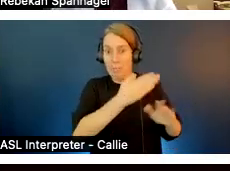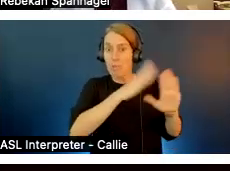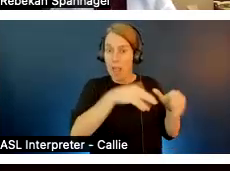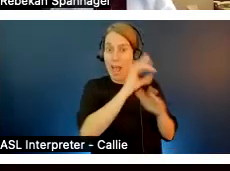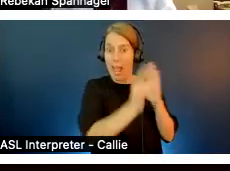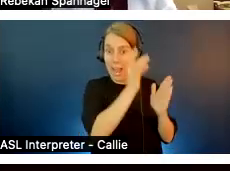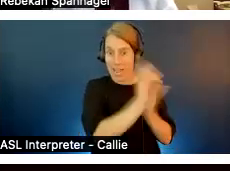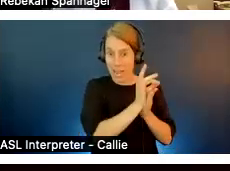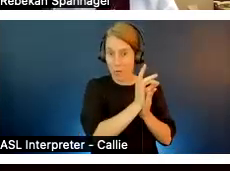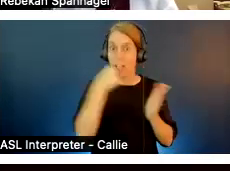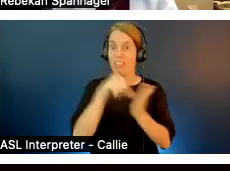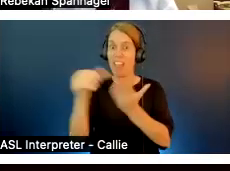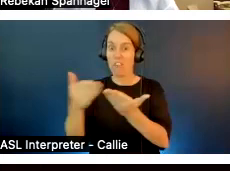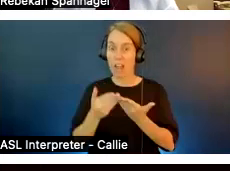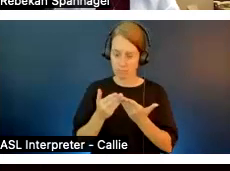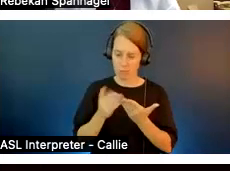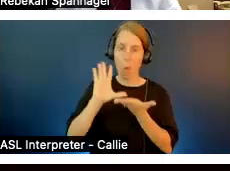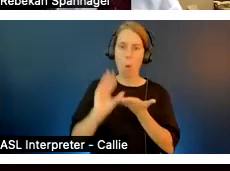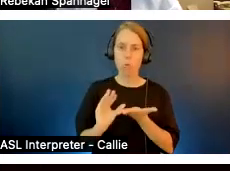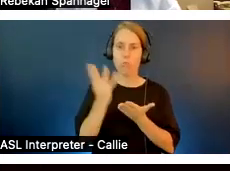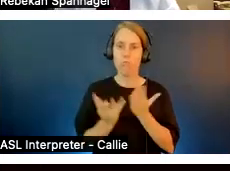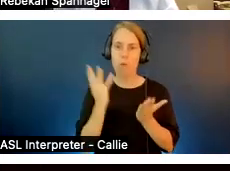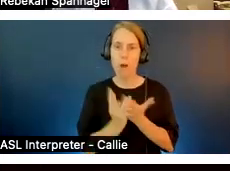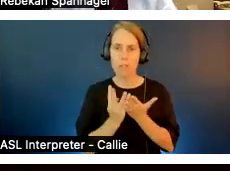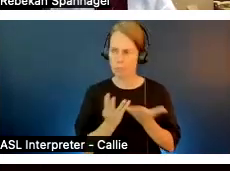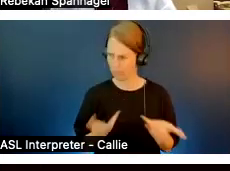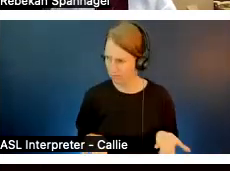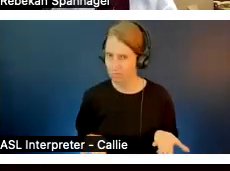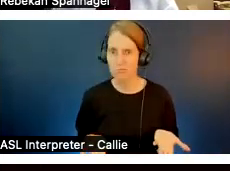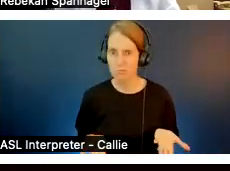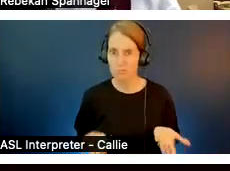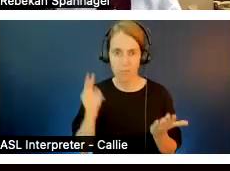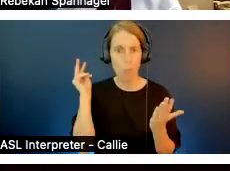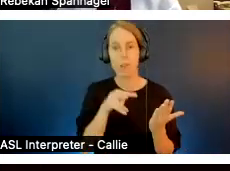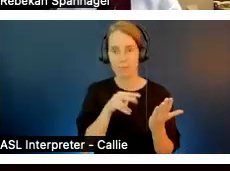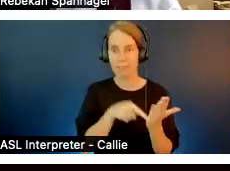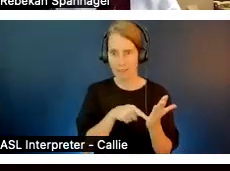it should say in the notice and it should also say in addition to what they're specifically intending